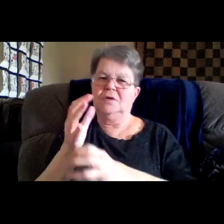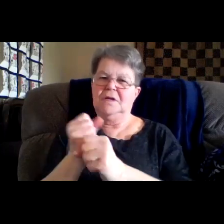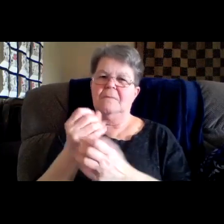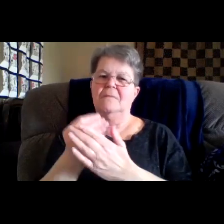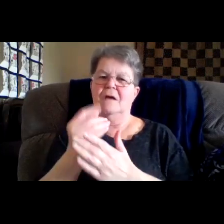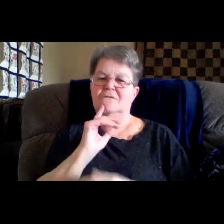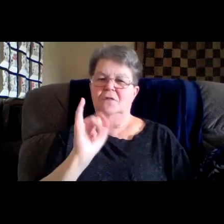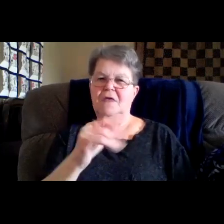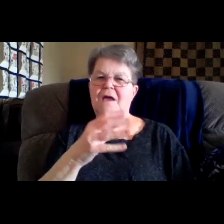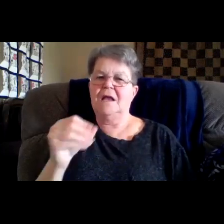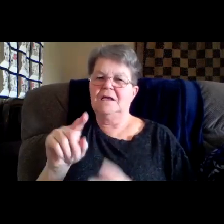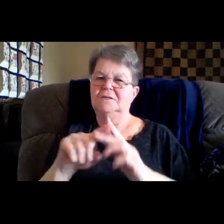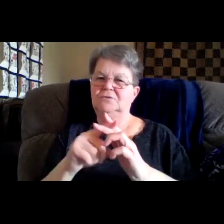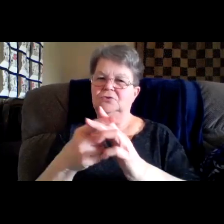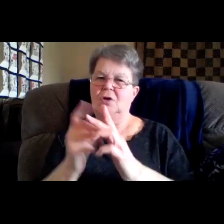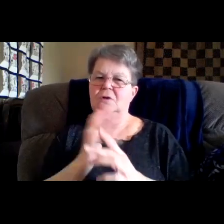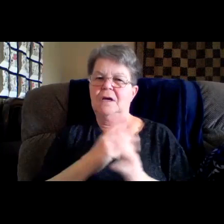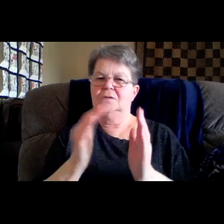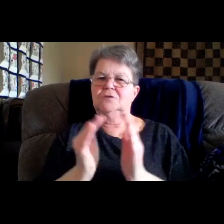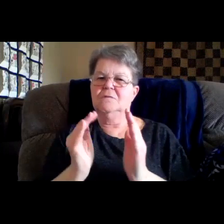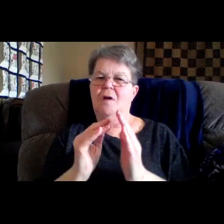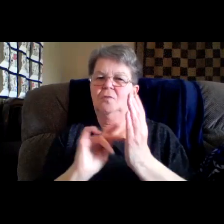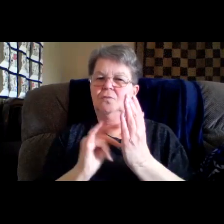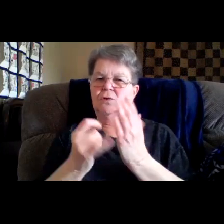and start our small project. So next slide.